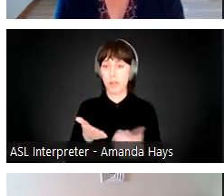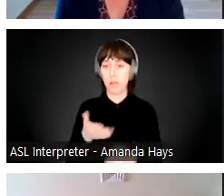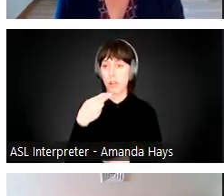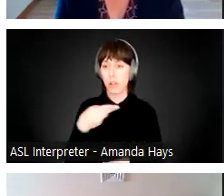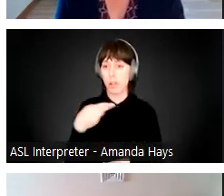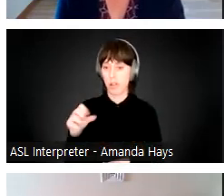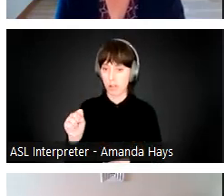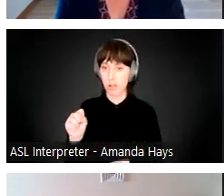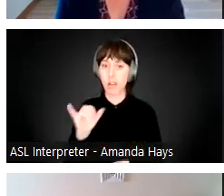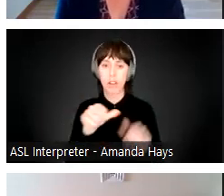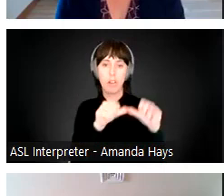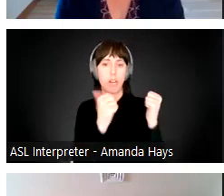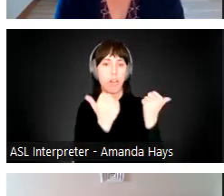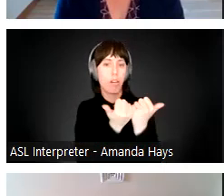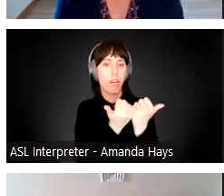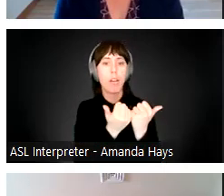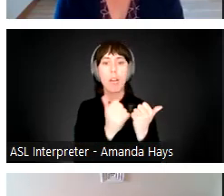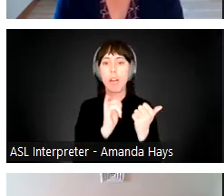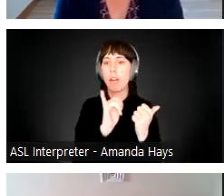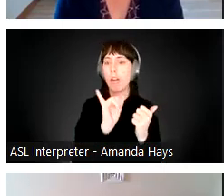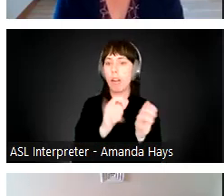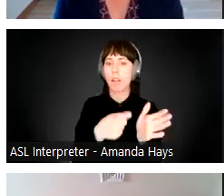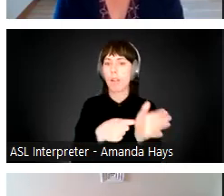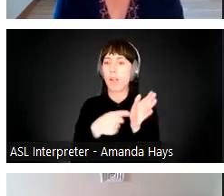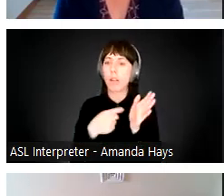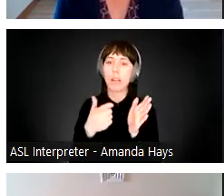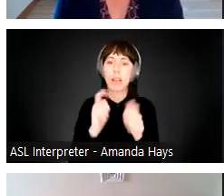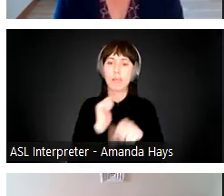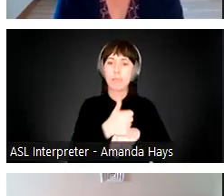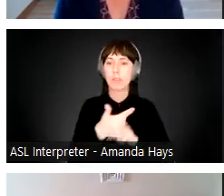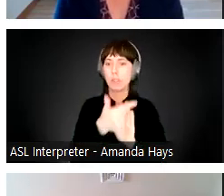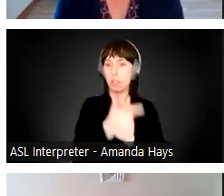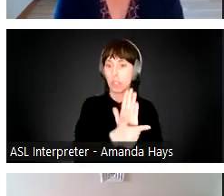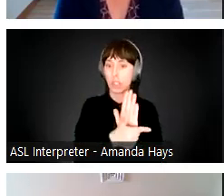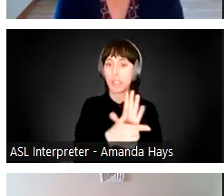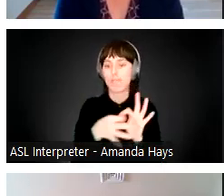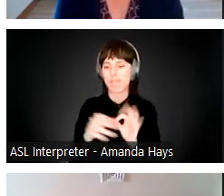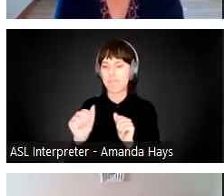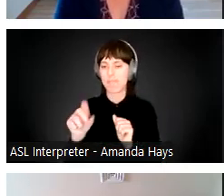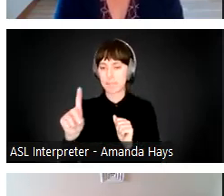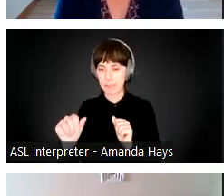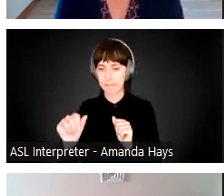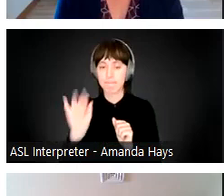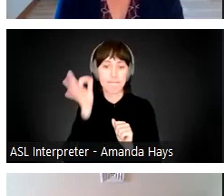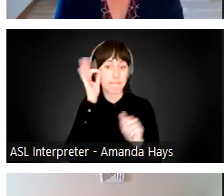regarding, in this case, the Americans with Disabilities Act. So, the federal